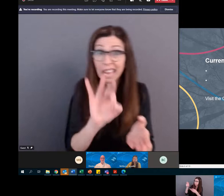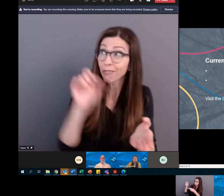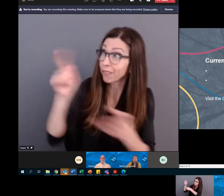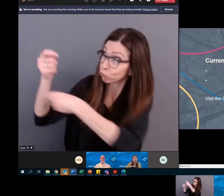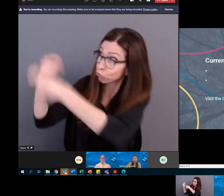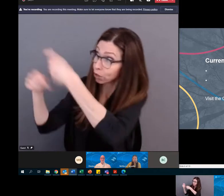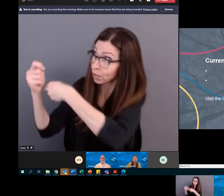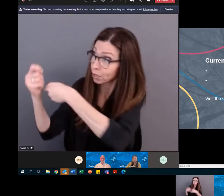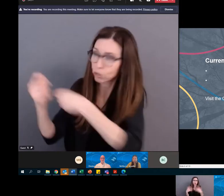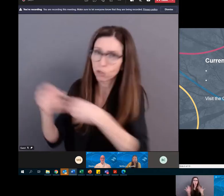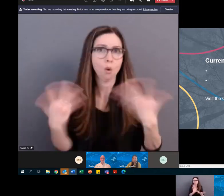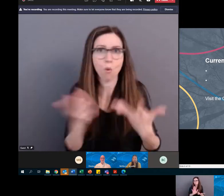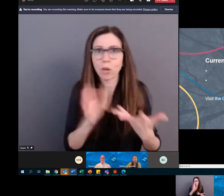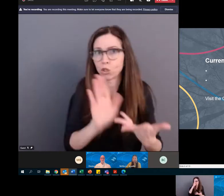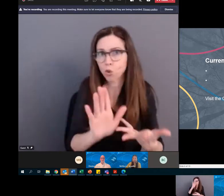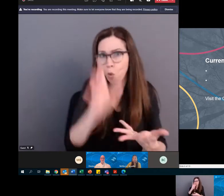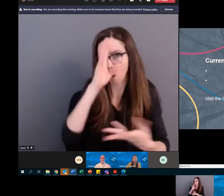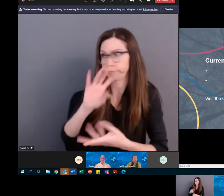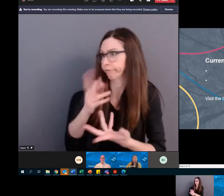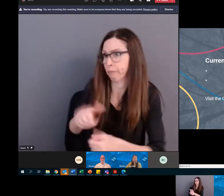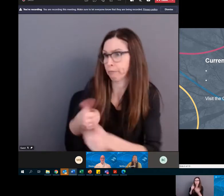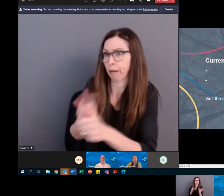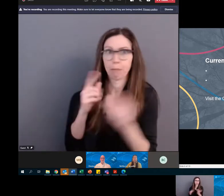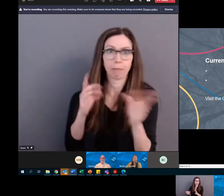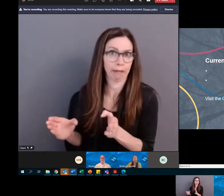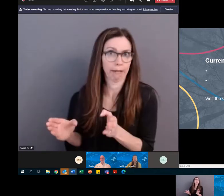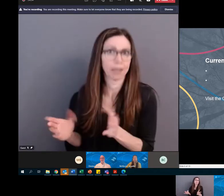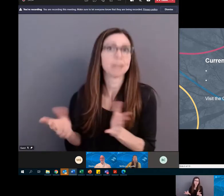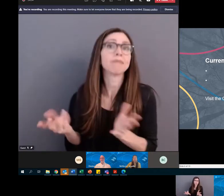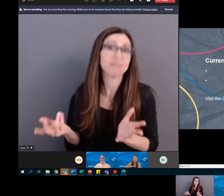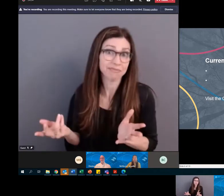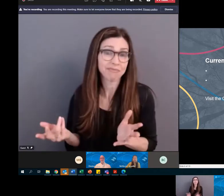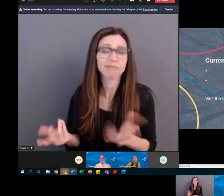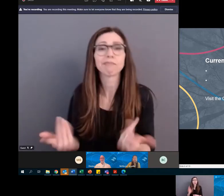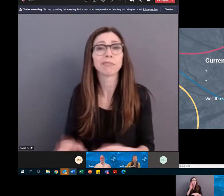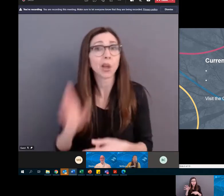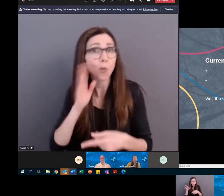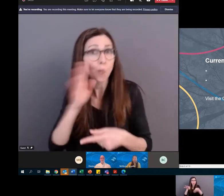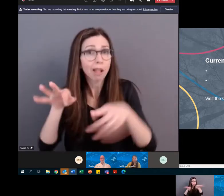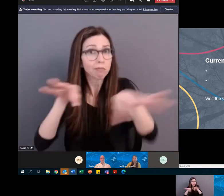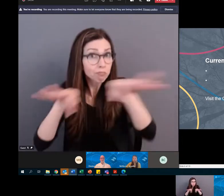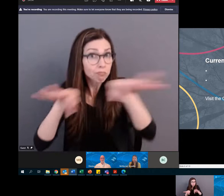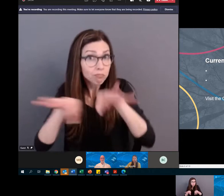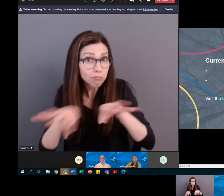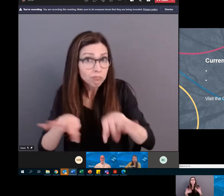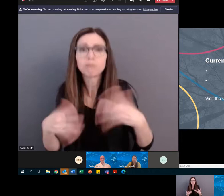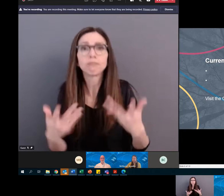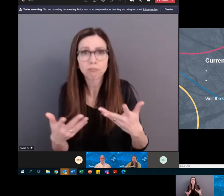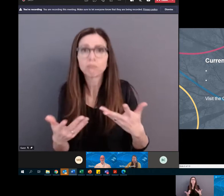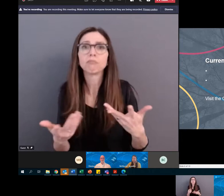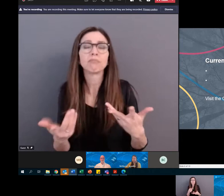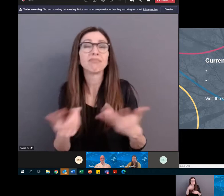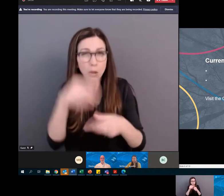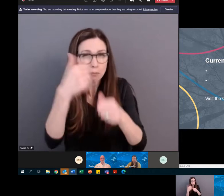they do all the time, and this will be taken into account while evaluating the feasibility of your project, which,